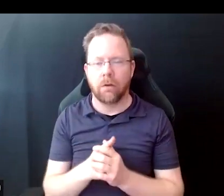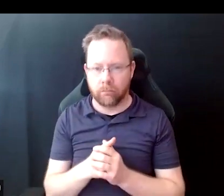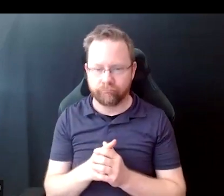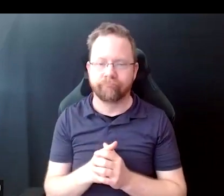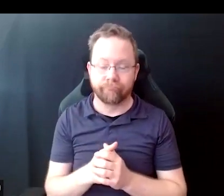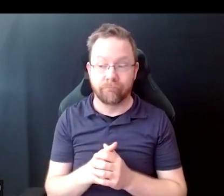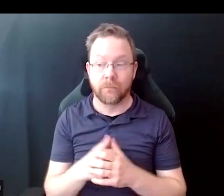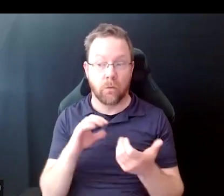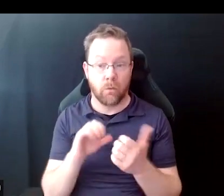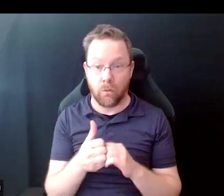To do that,